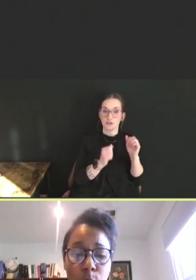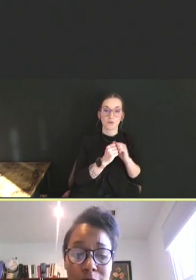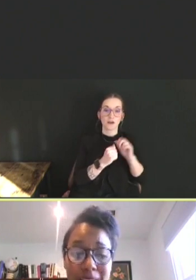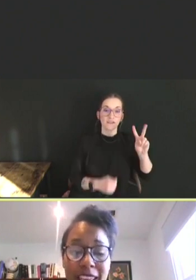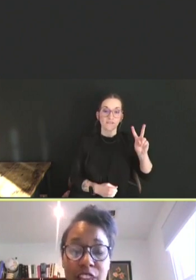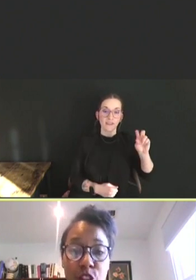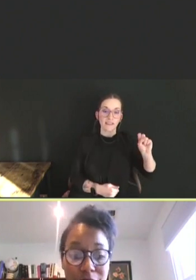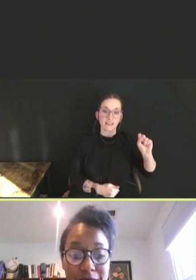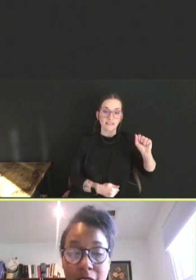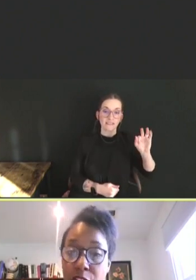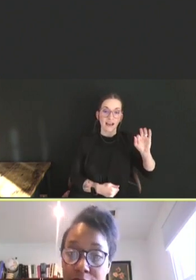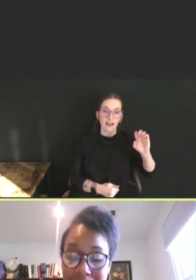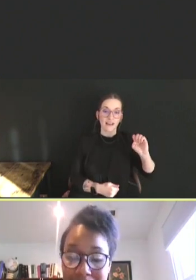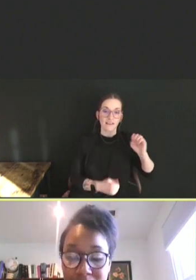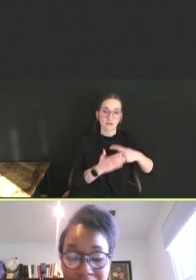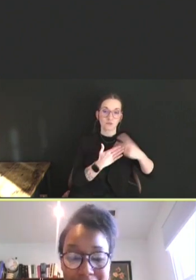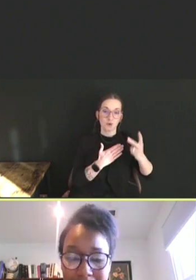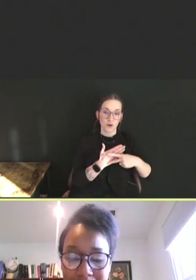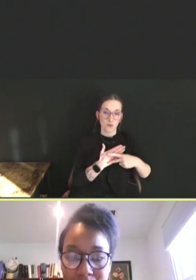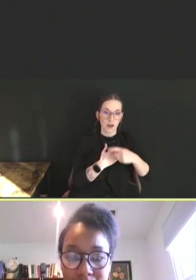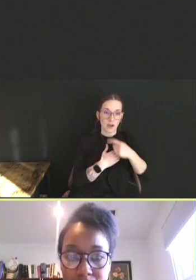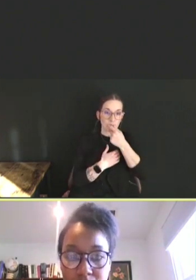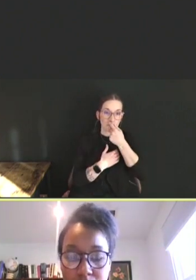We want to increase competence in vaccines.